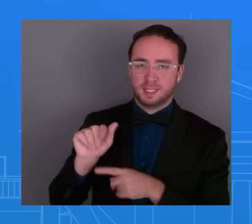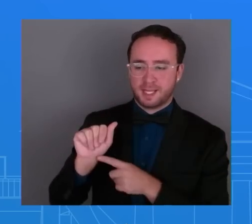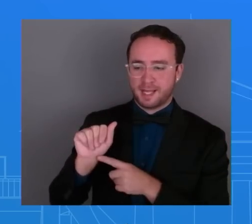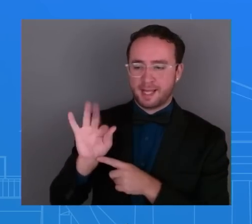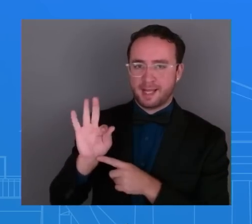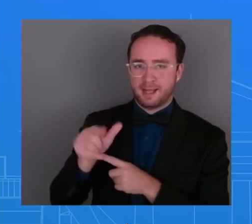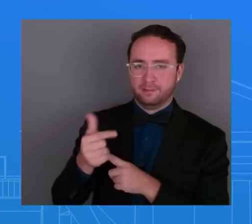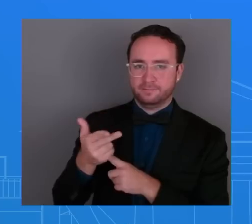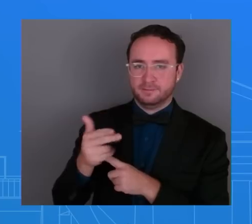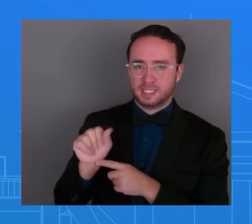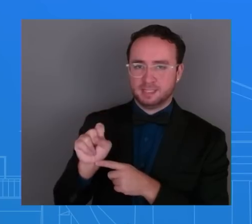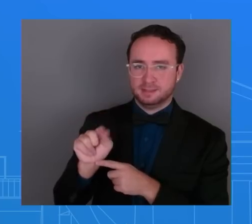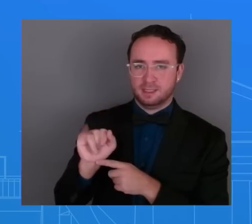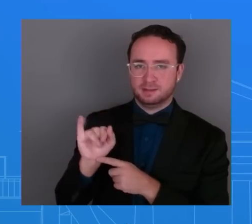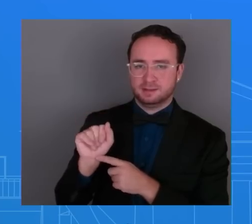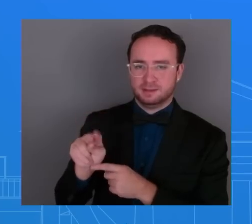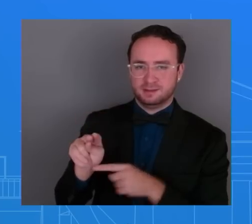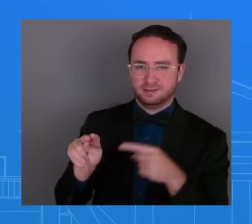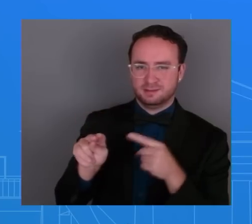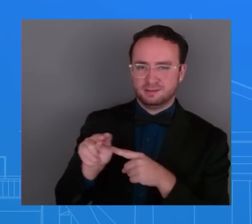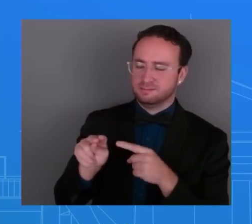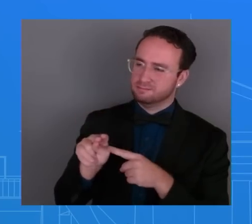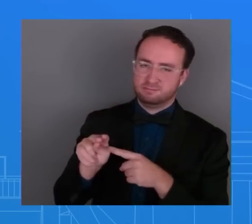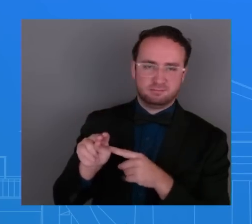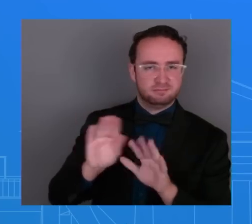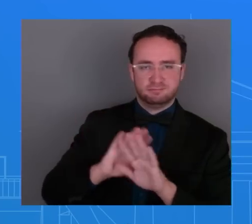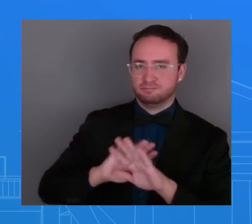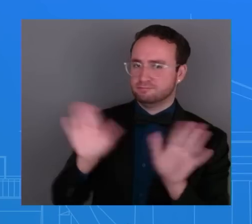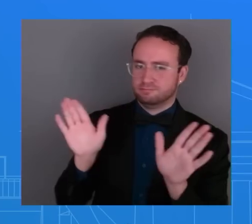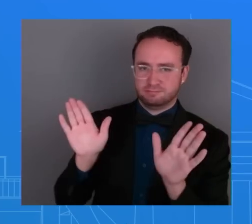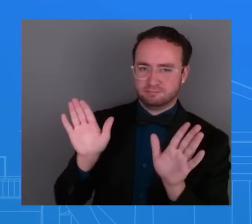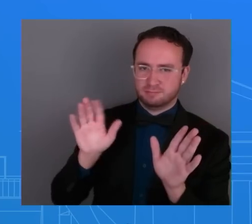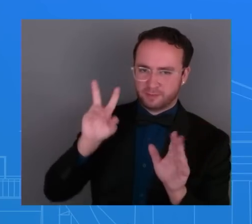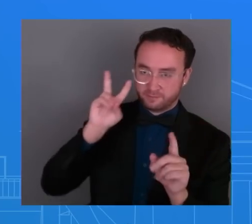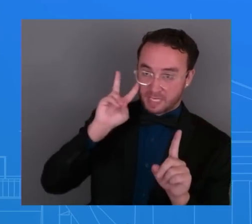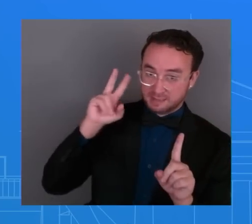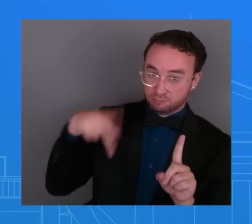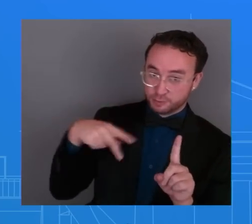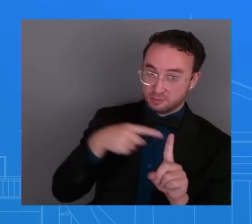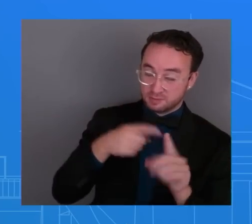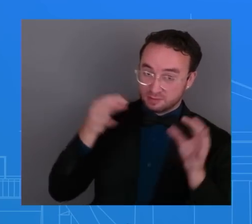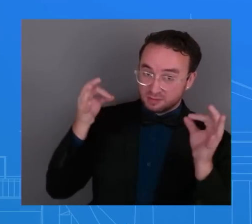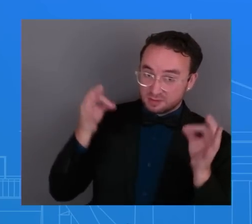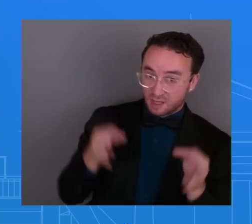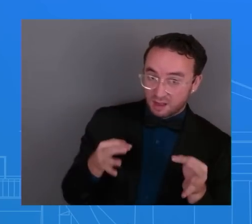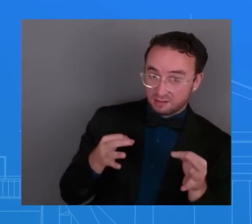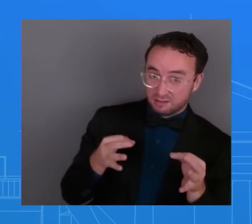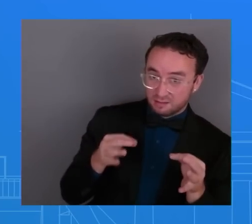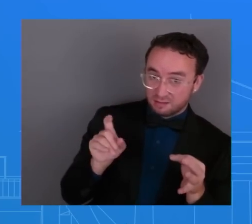Ms. Jean-Pierre: I mean, she answered that question herself. I don't have anything else to add. It sounds like she answered the question herself, right?